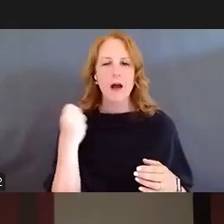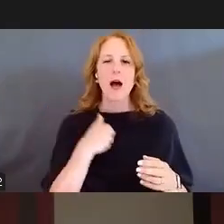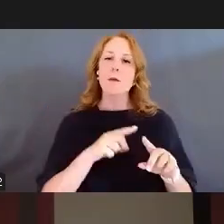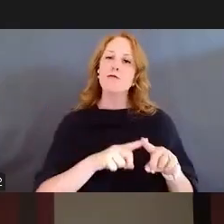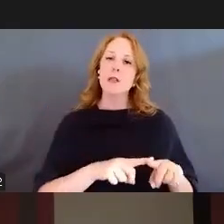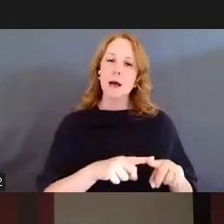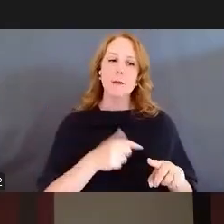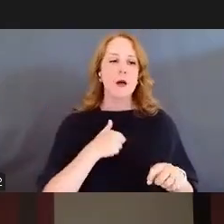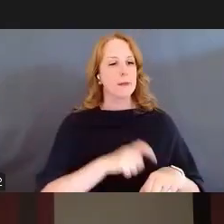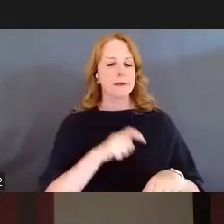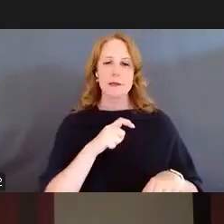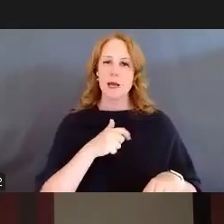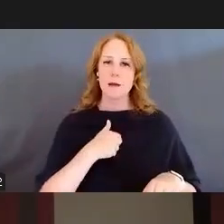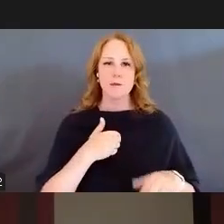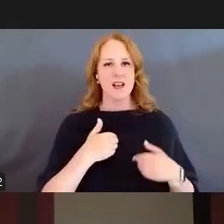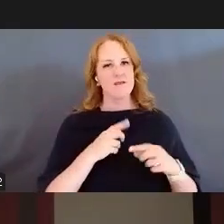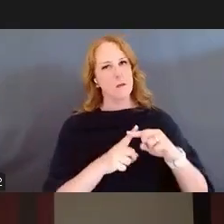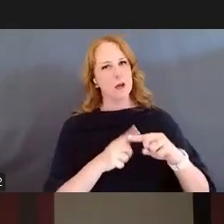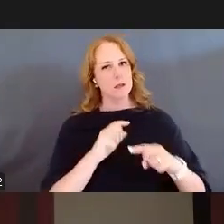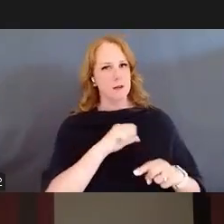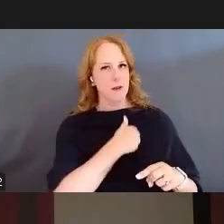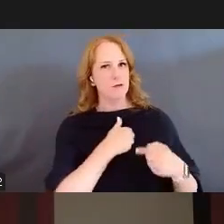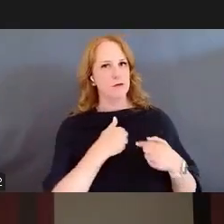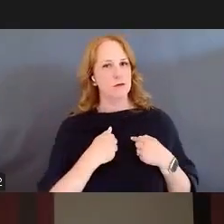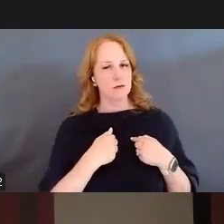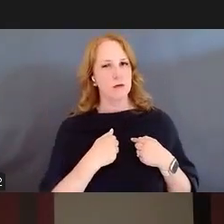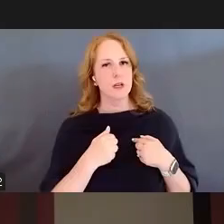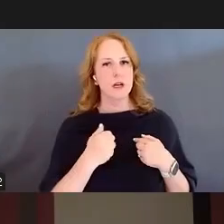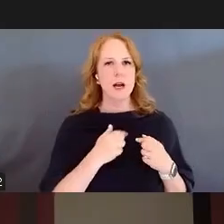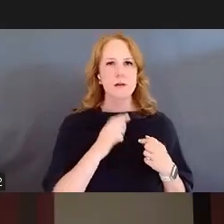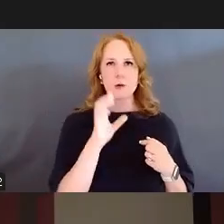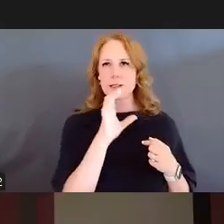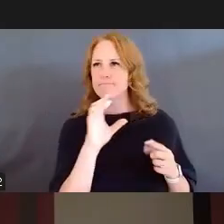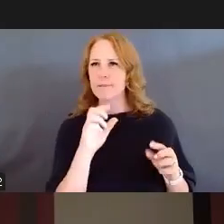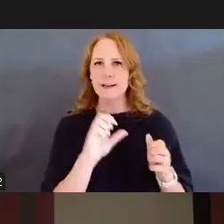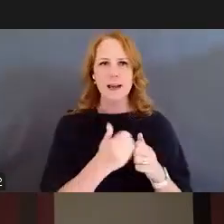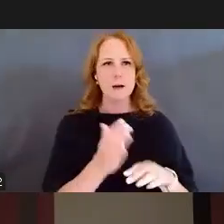positive great attitude. And I look uh for ways to make the cafe better and stronger,